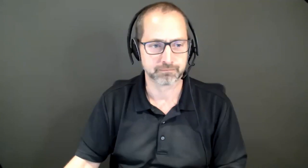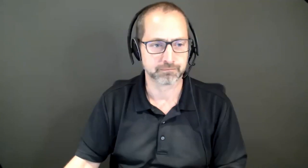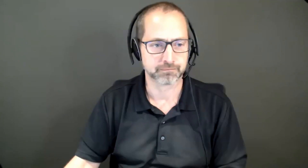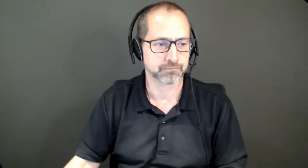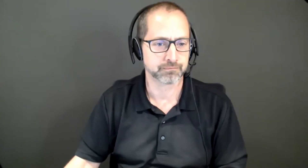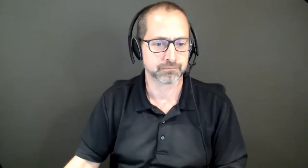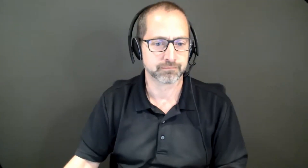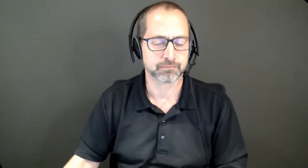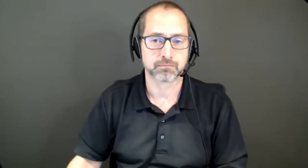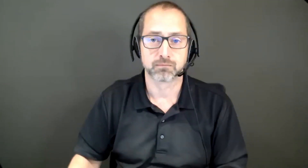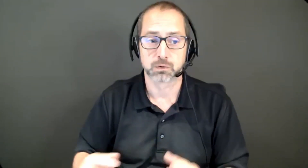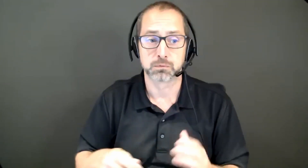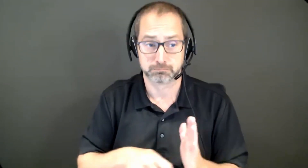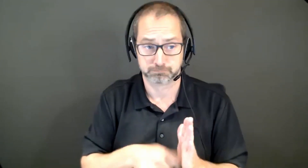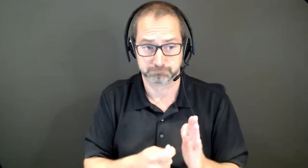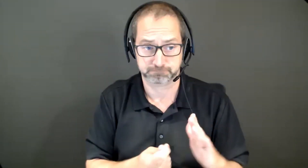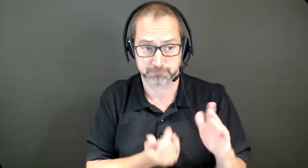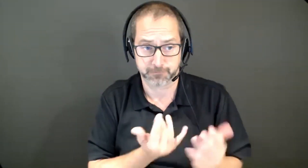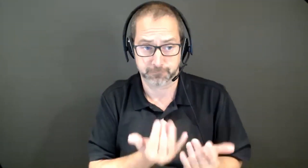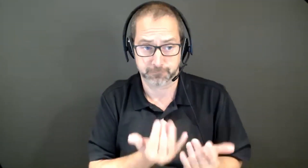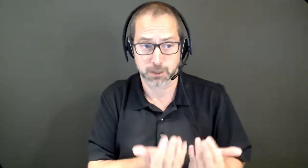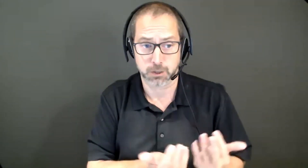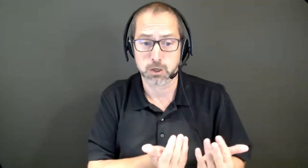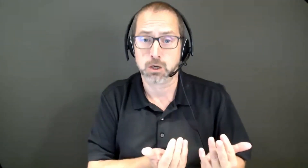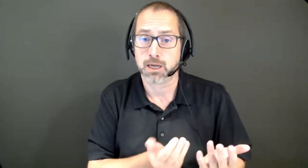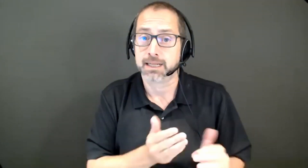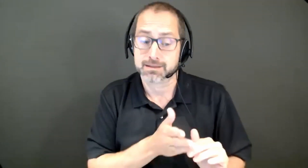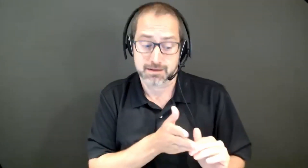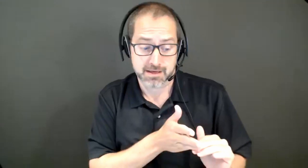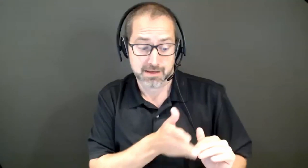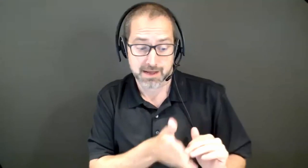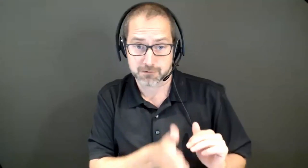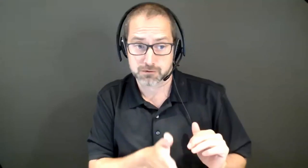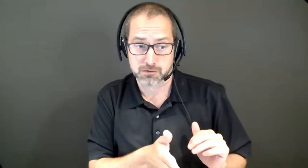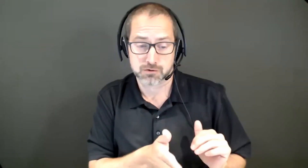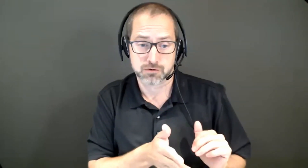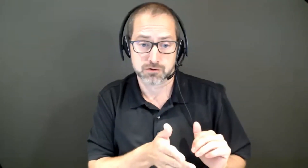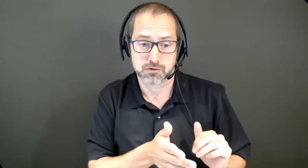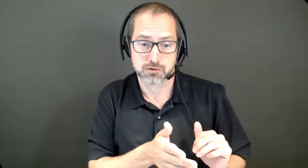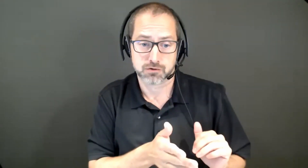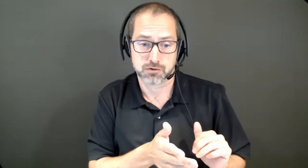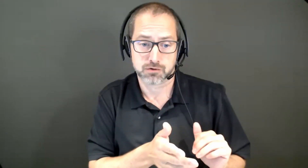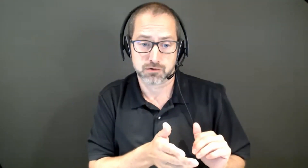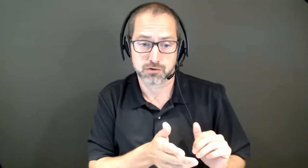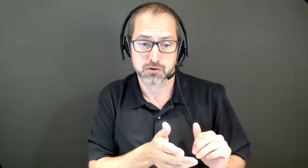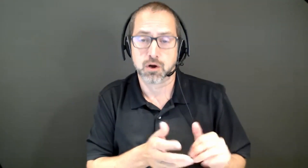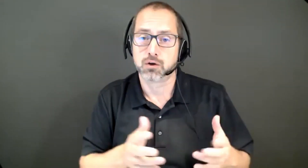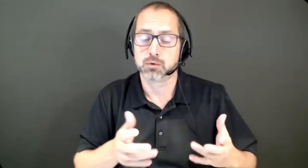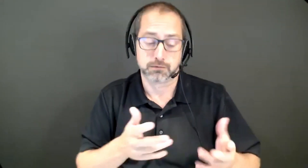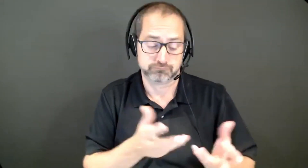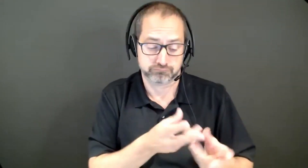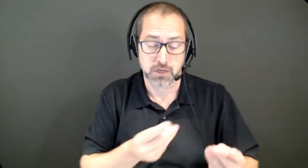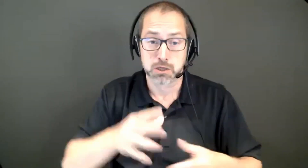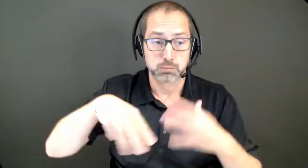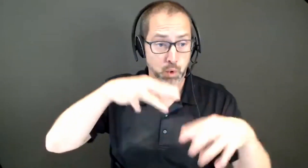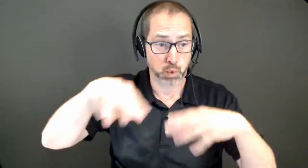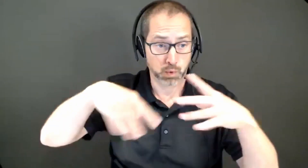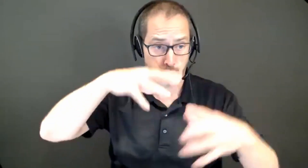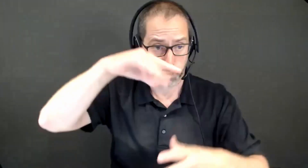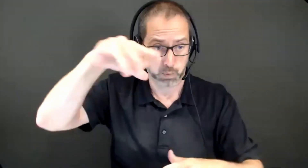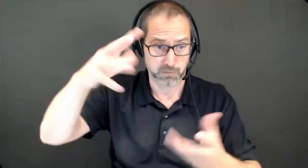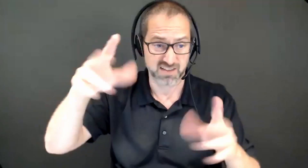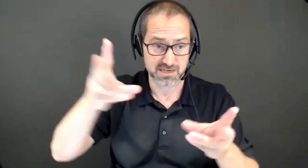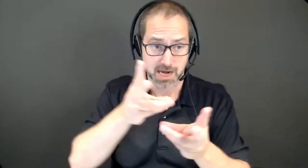And what we do after, in case you don't know this, is once the smoke has stopped smoking,